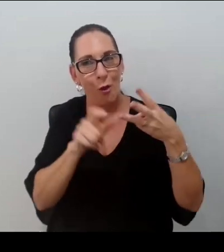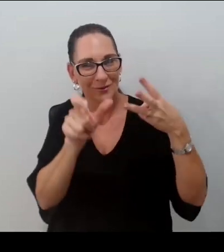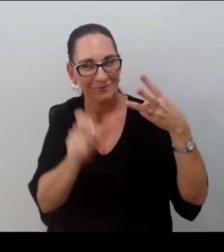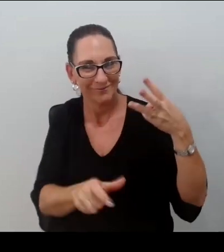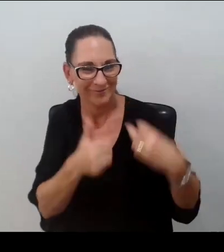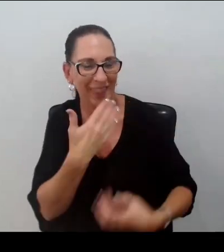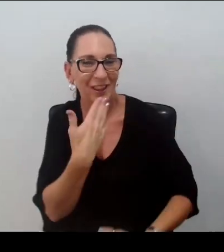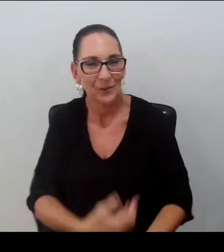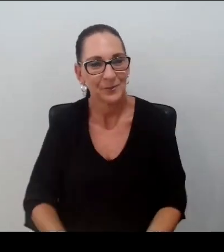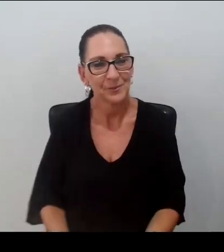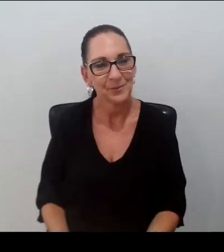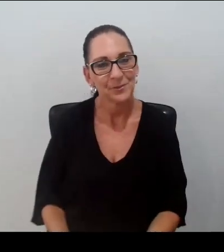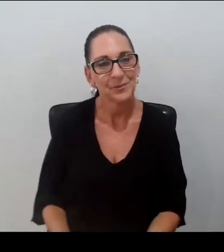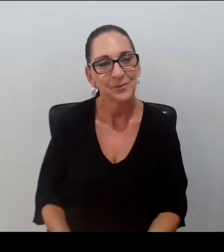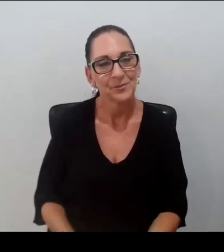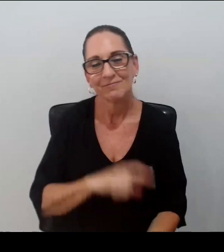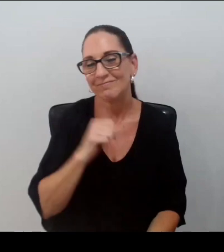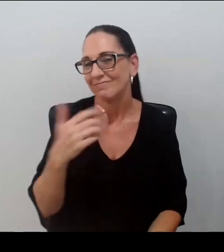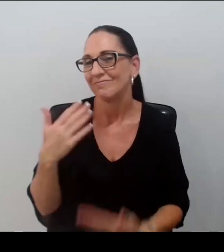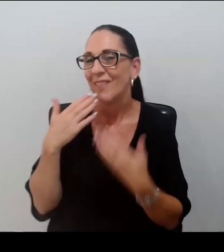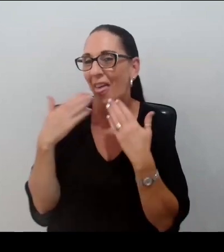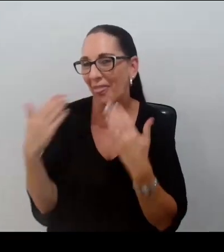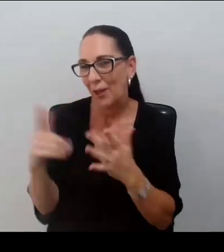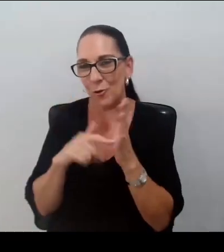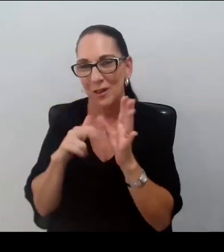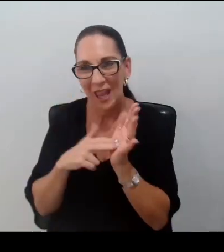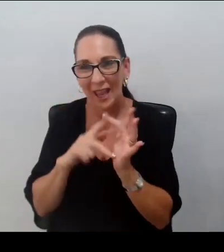Siobhan Campbell: Thank you, Jane. Hello, everyone! My name is Siobhan Campbell,